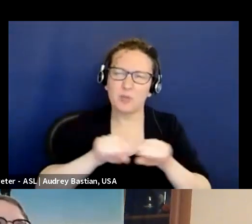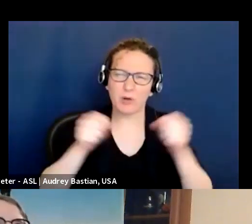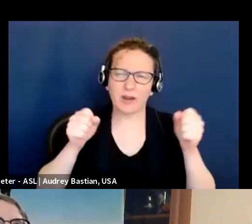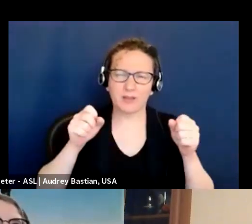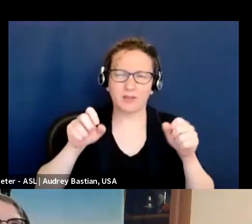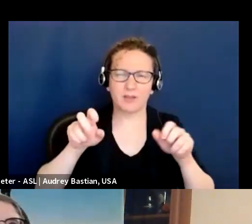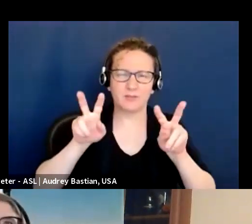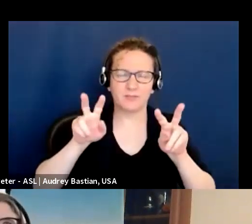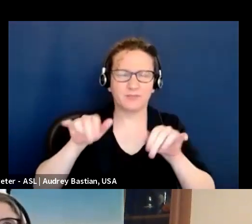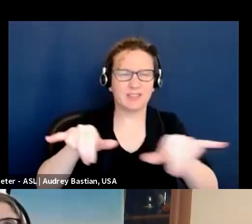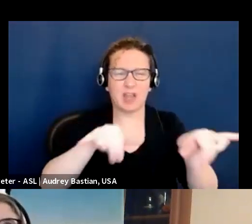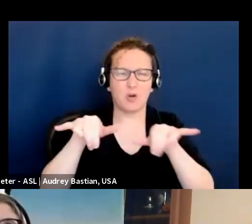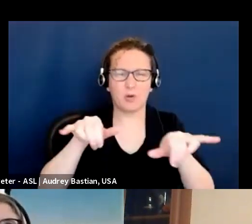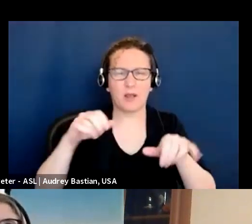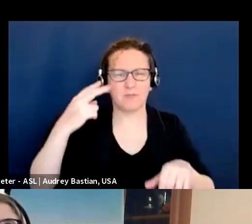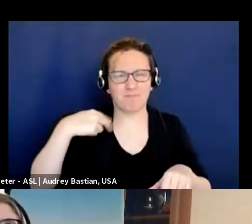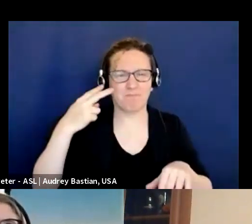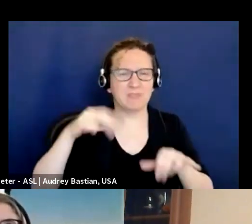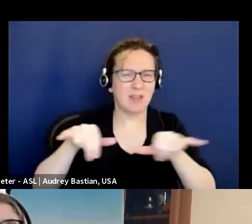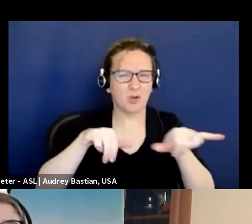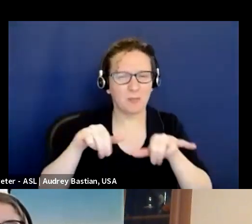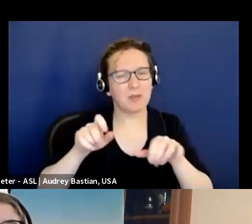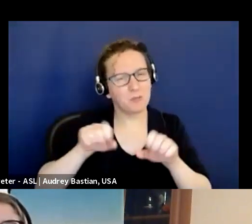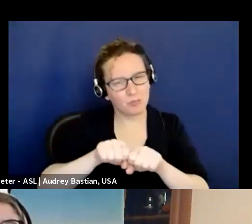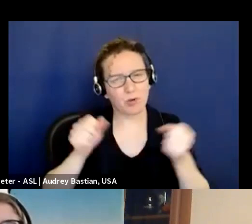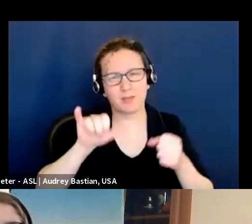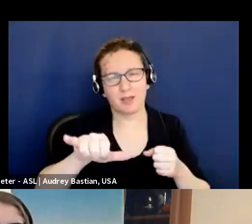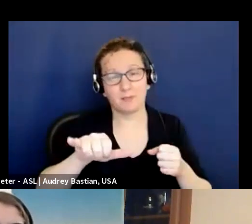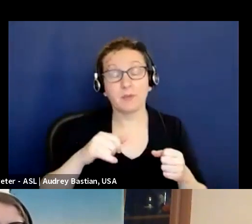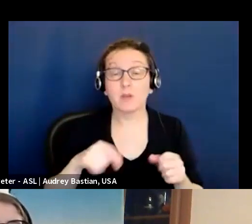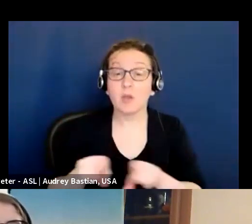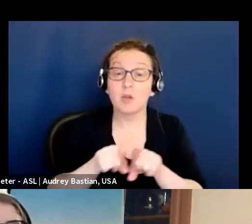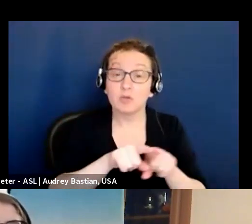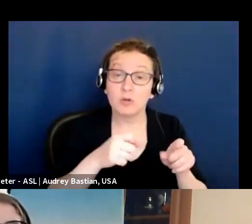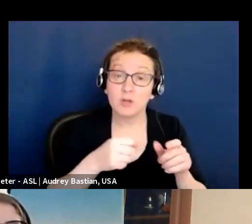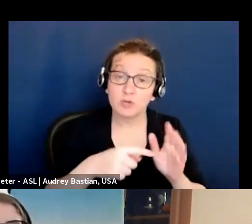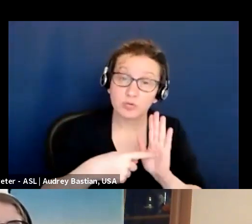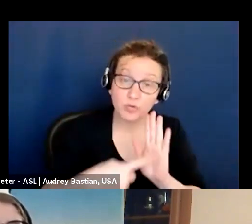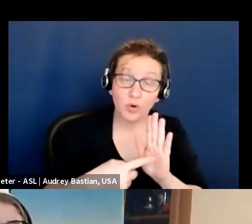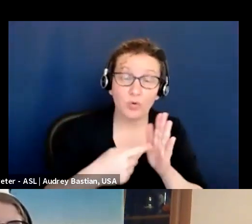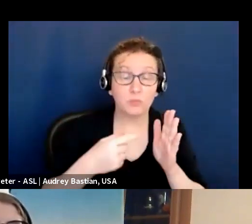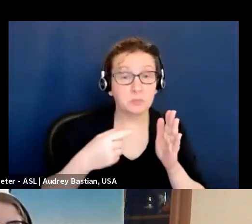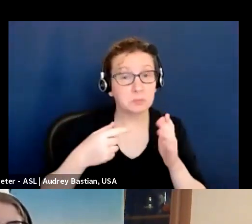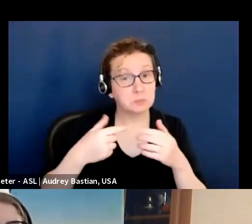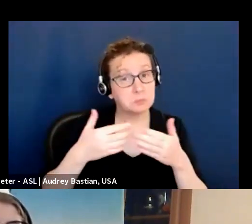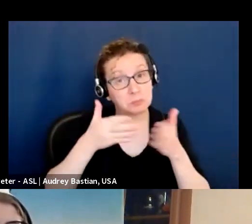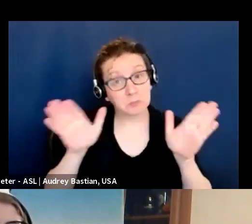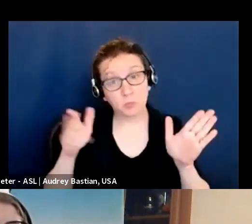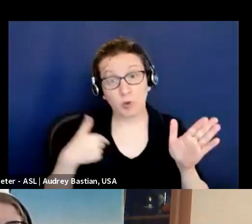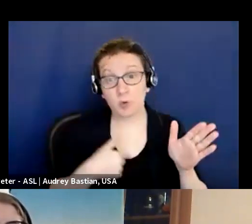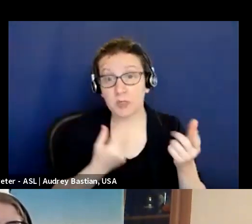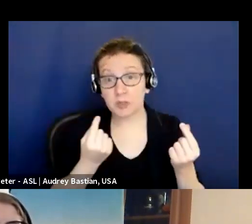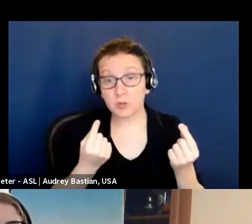And I also try to show them you know what can we do in general, and to break stereotypes and